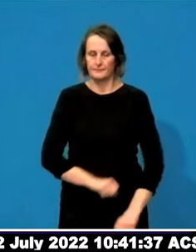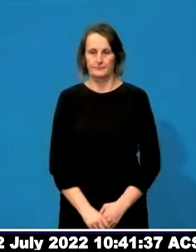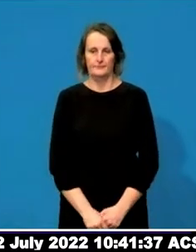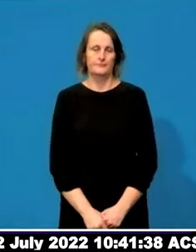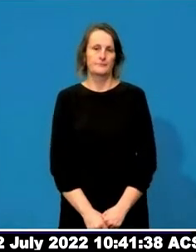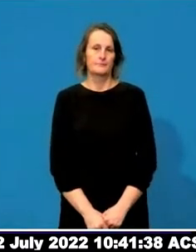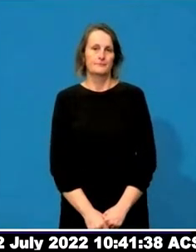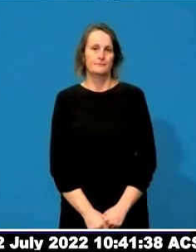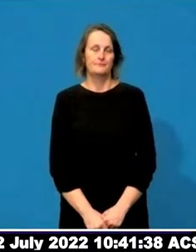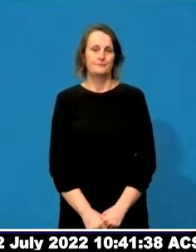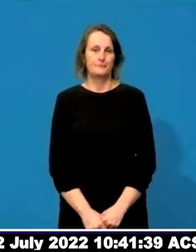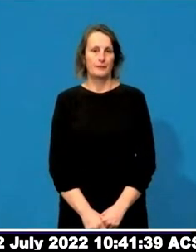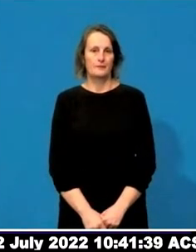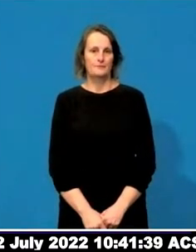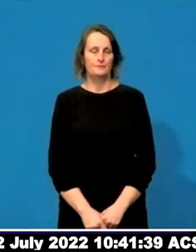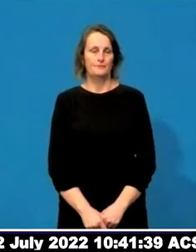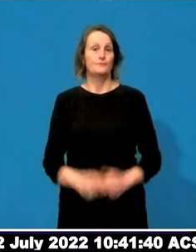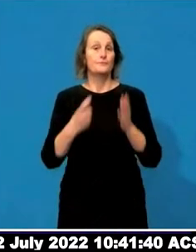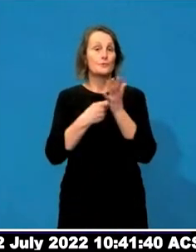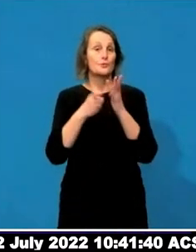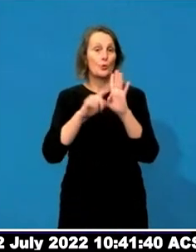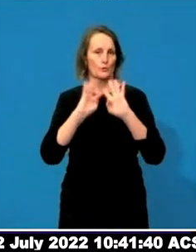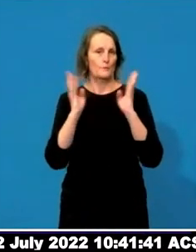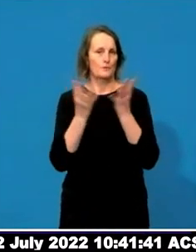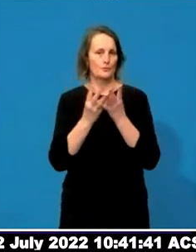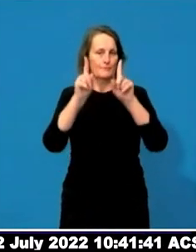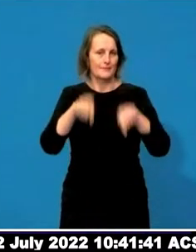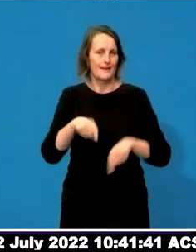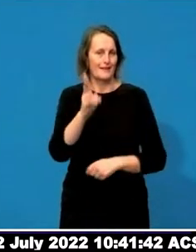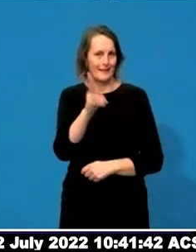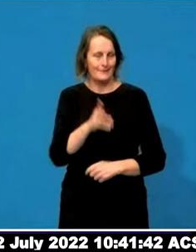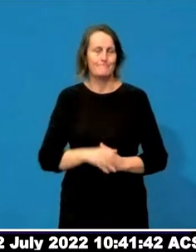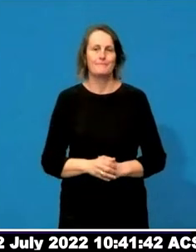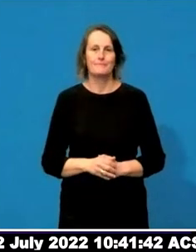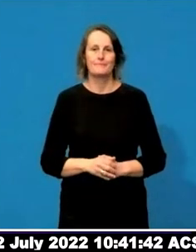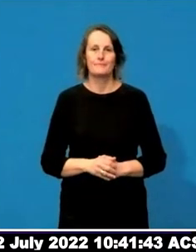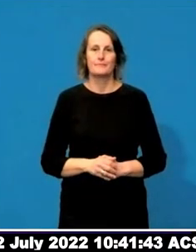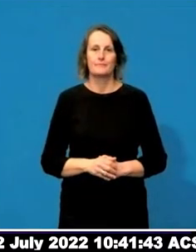The Royal Commission has now resumed. Yes, Mr Griffin. Commissioner, I call Beth Walker to give evidence.